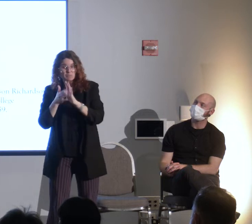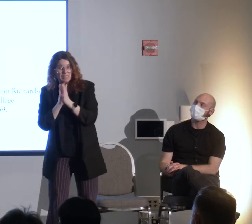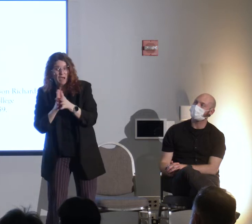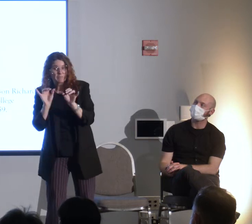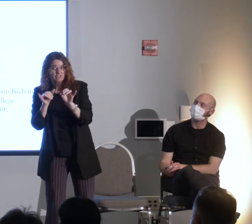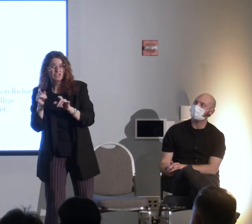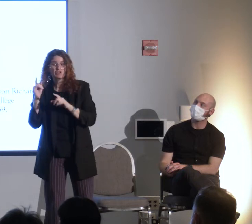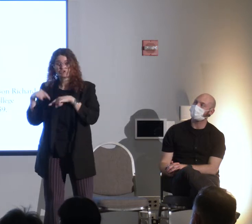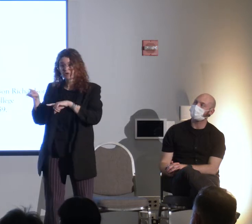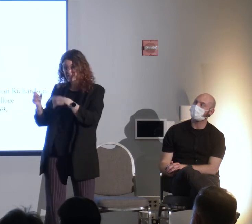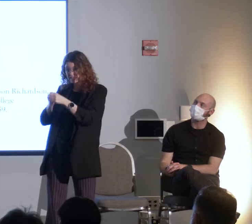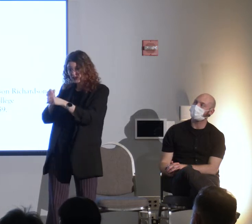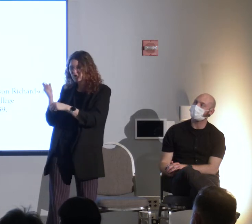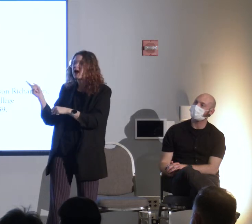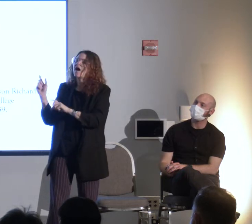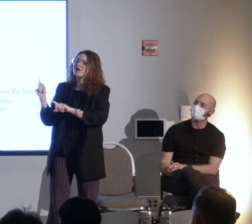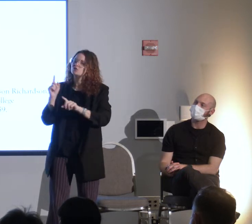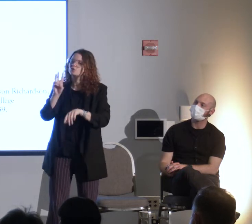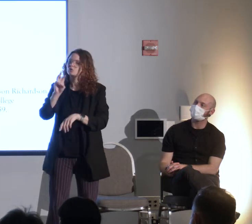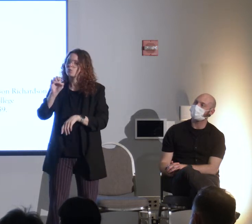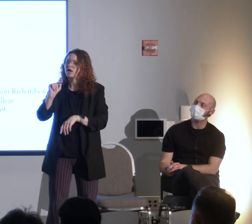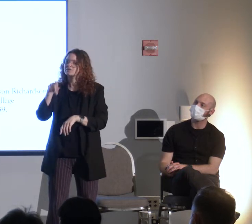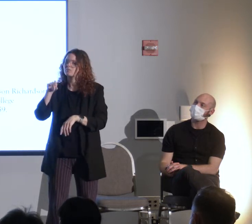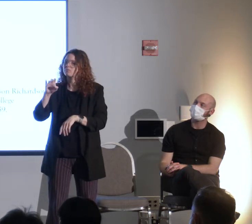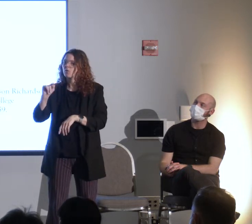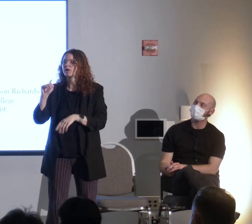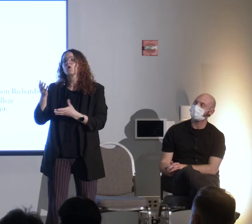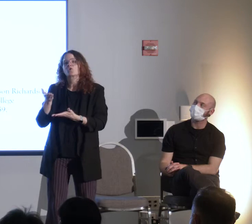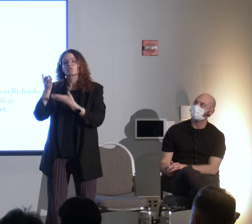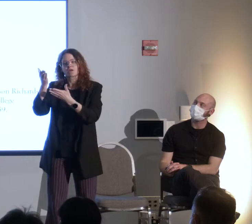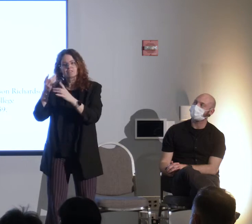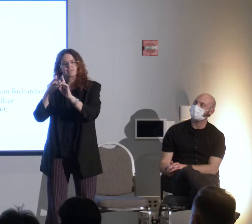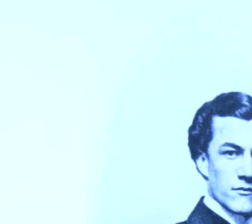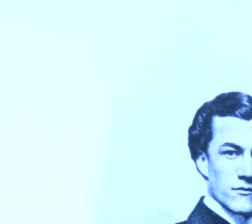So he got recommendations from, among other people, Jefferson Davis to go to West Point.